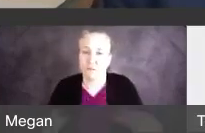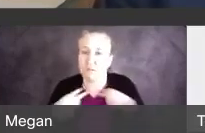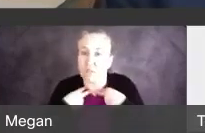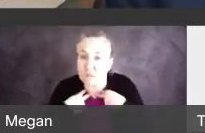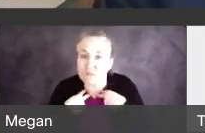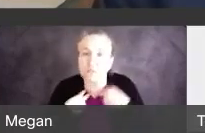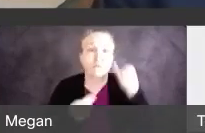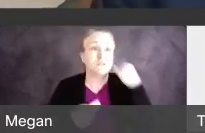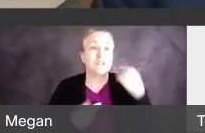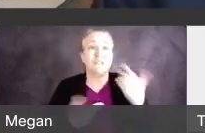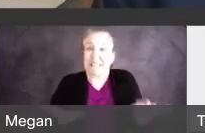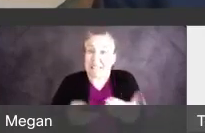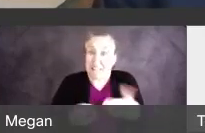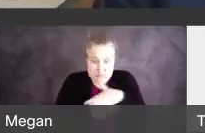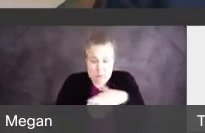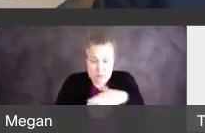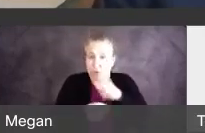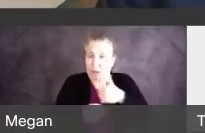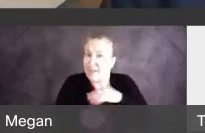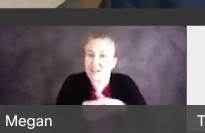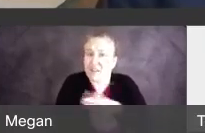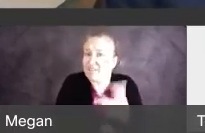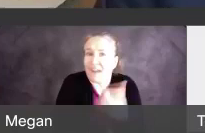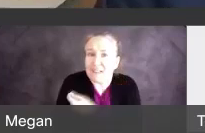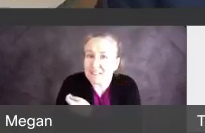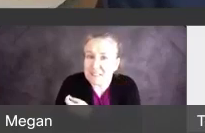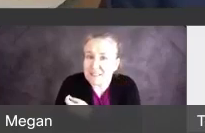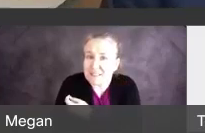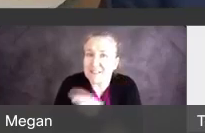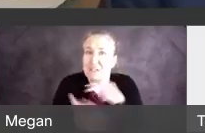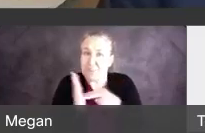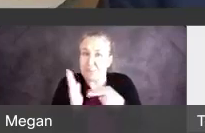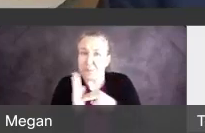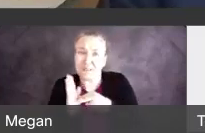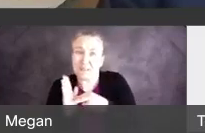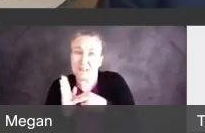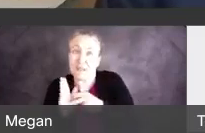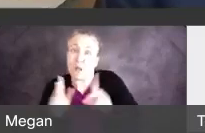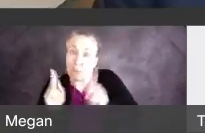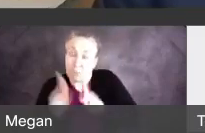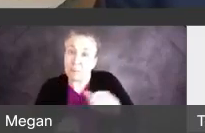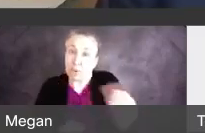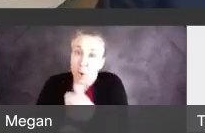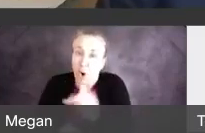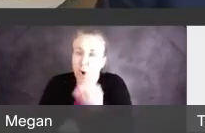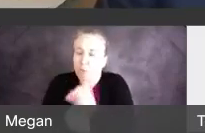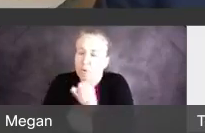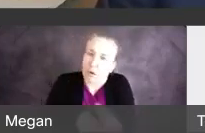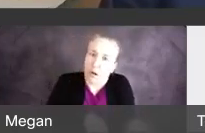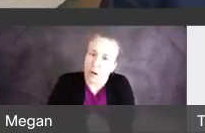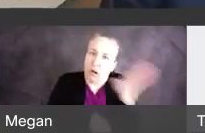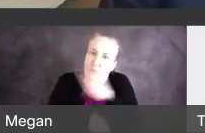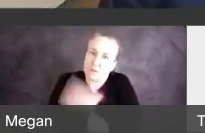here locally there's no way that those people who are working all day, maybe don't have a car,